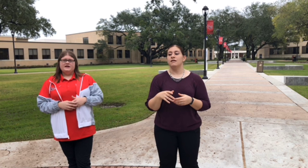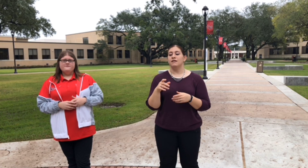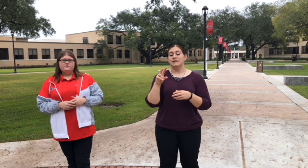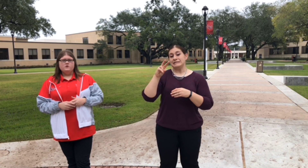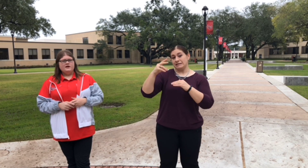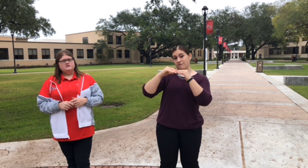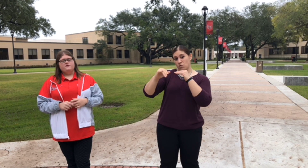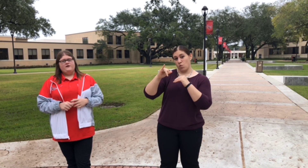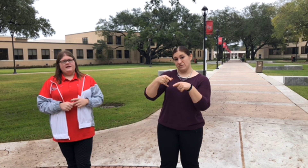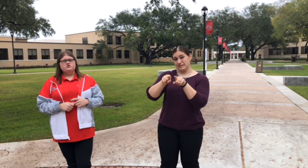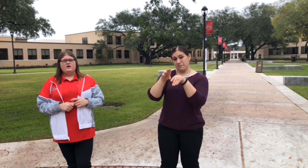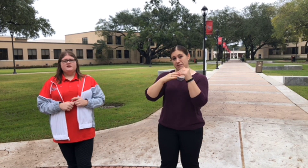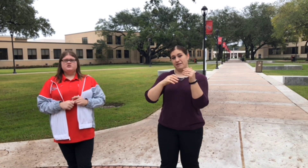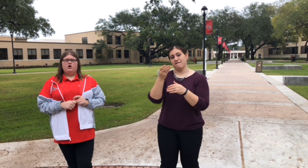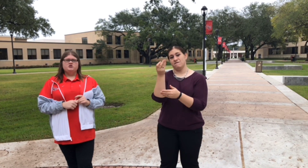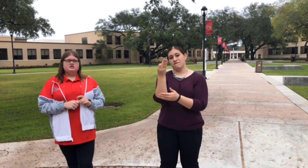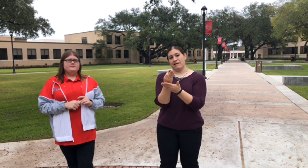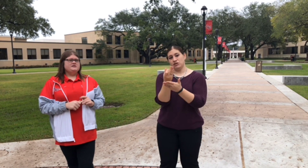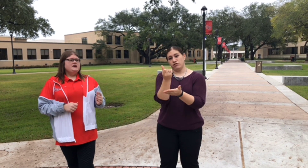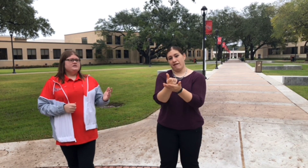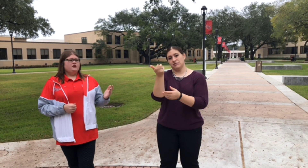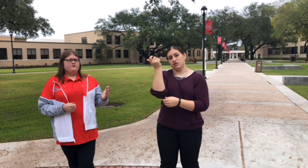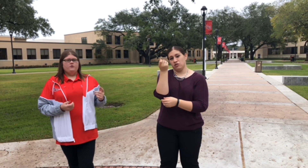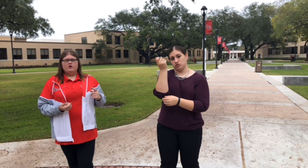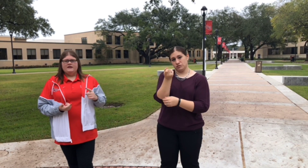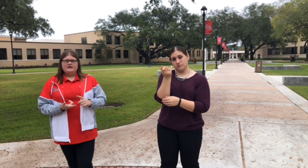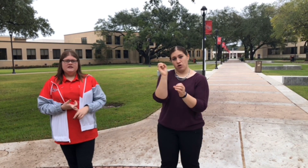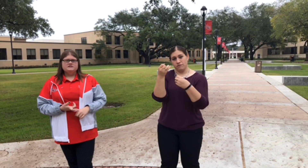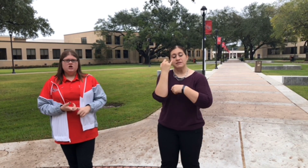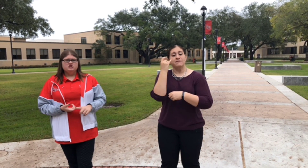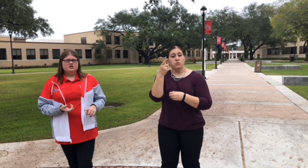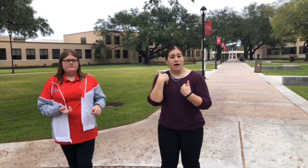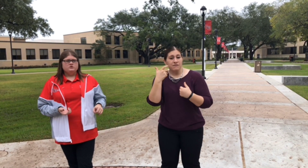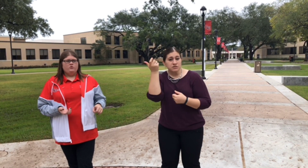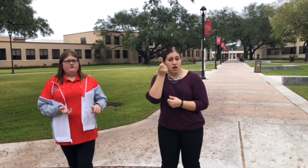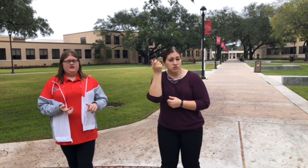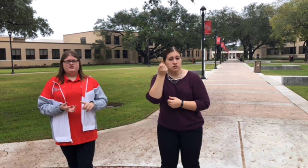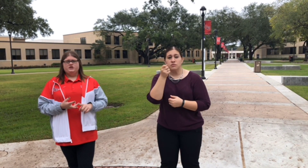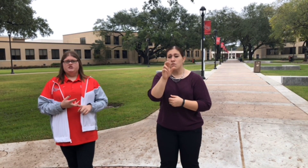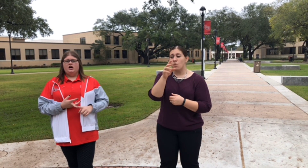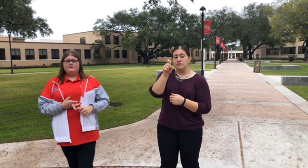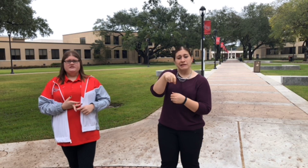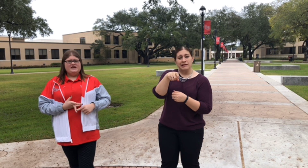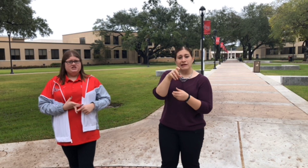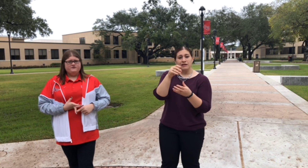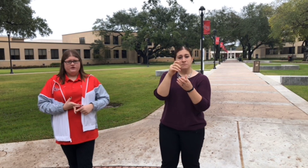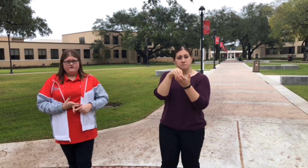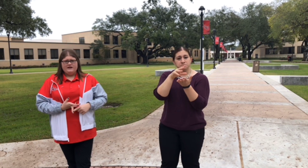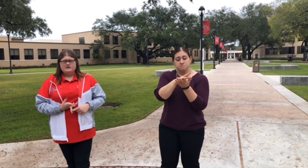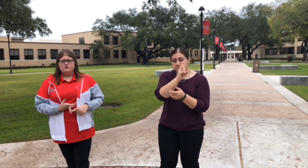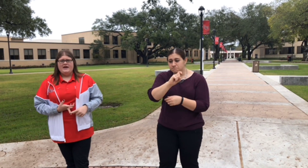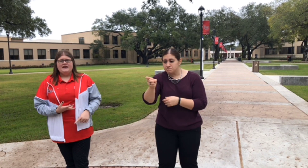second floor is our financial aid and scholarships offices so if you are getting any scholarships, or if you need to turn in documentation for your financial aid,